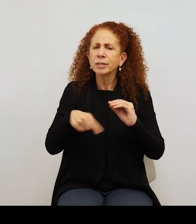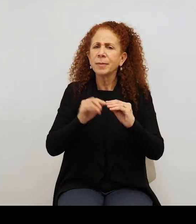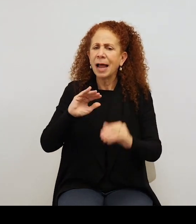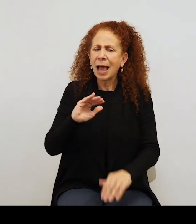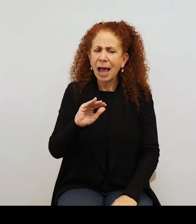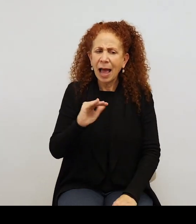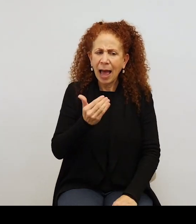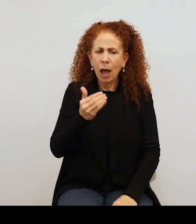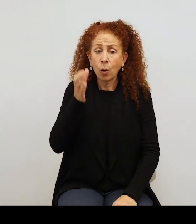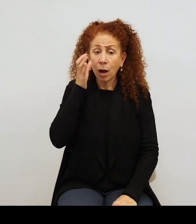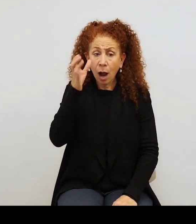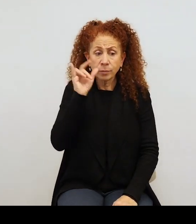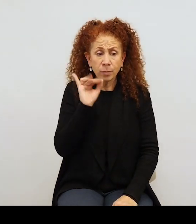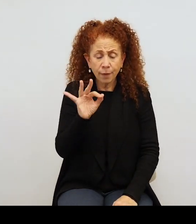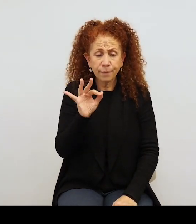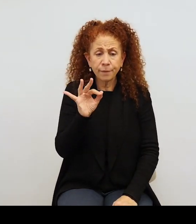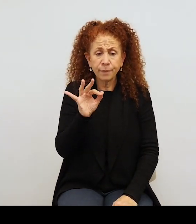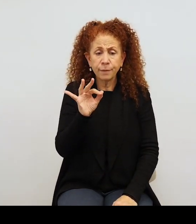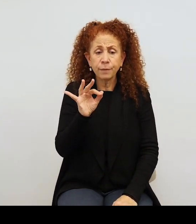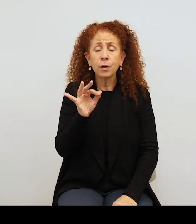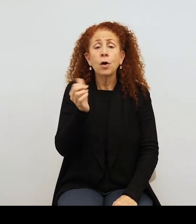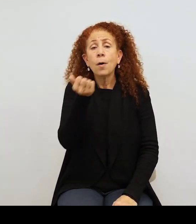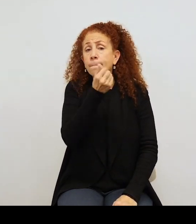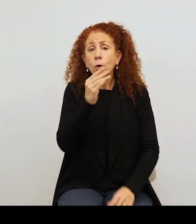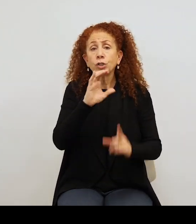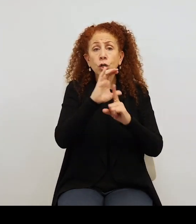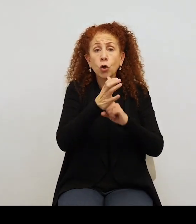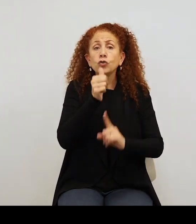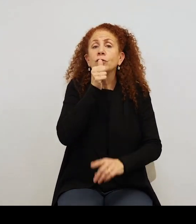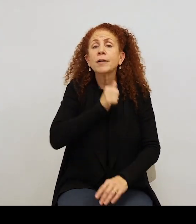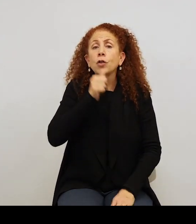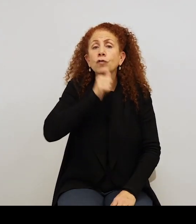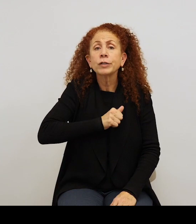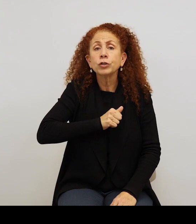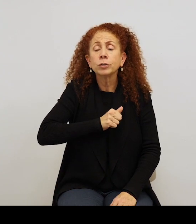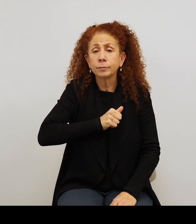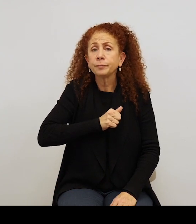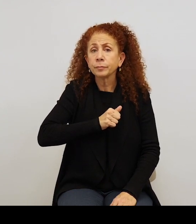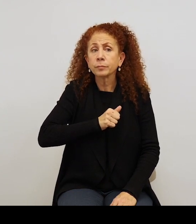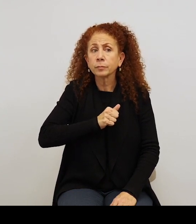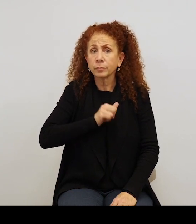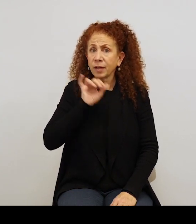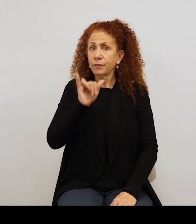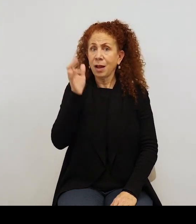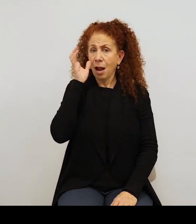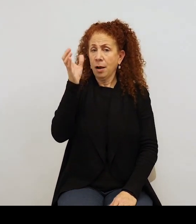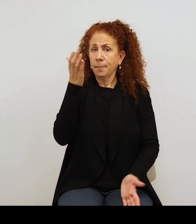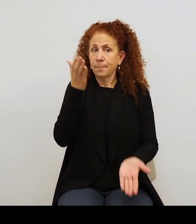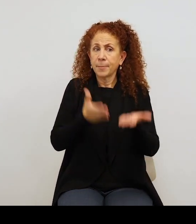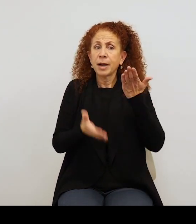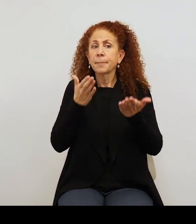concepts of multicultural toleration might be circulating